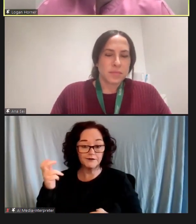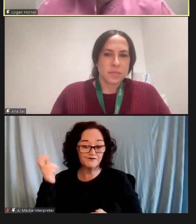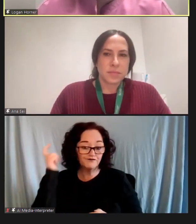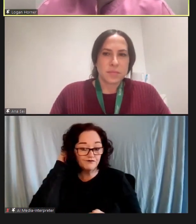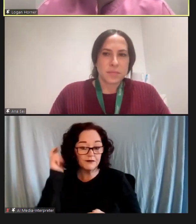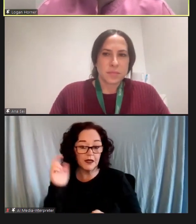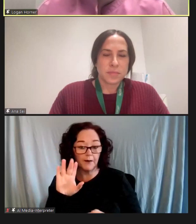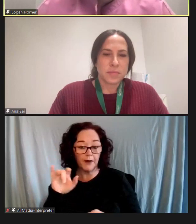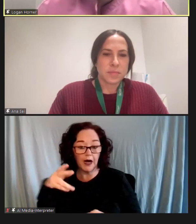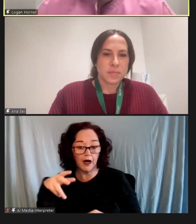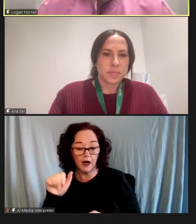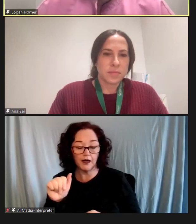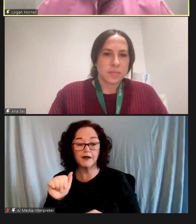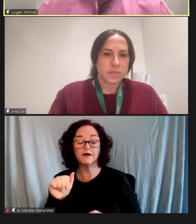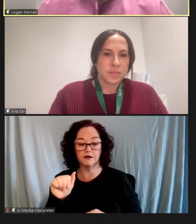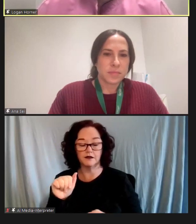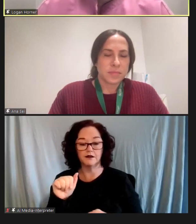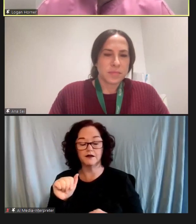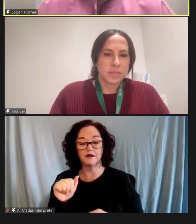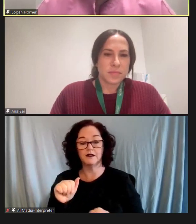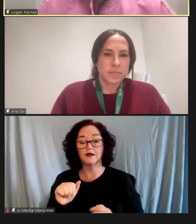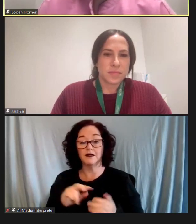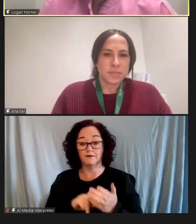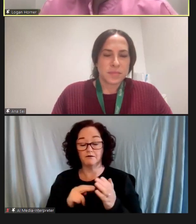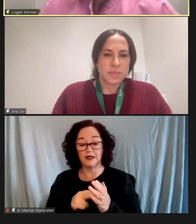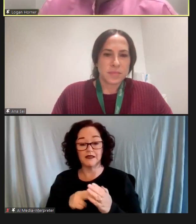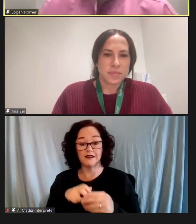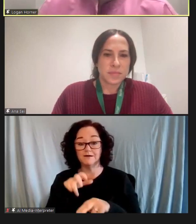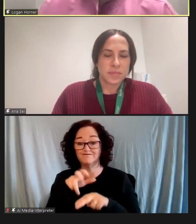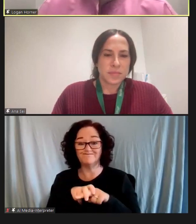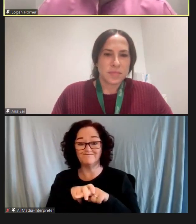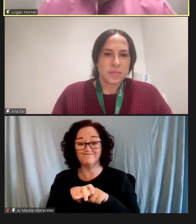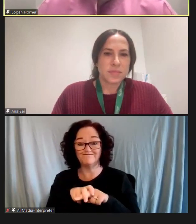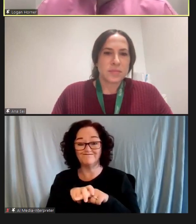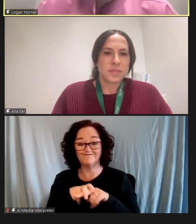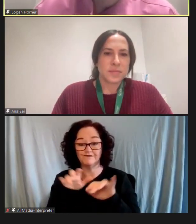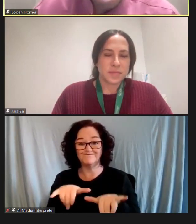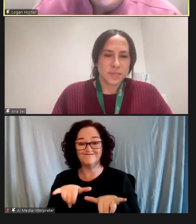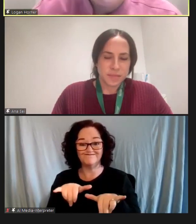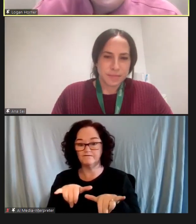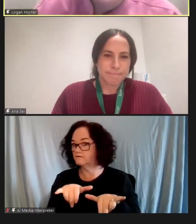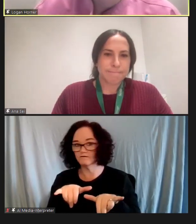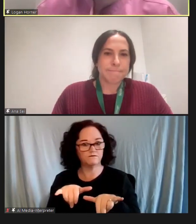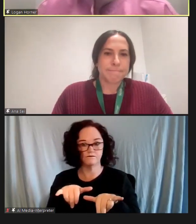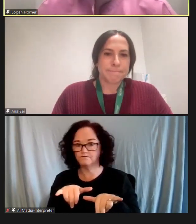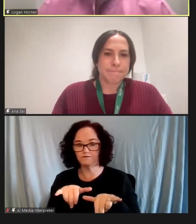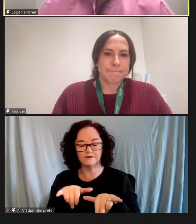participate becomes impaired they are moving all over the place they're